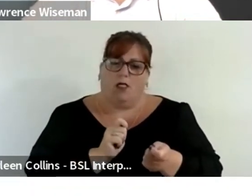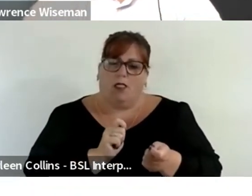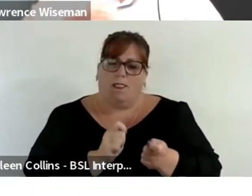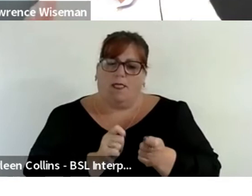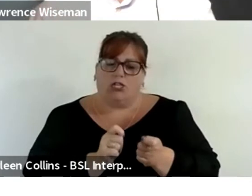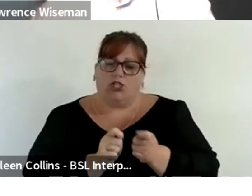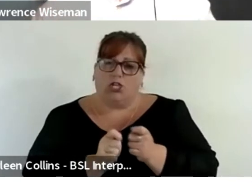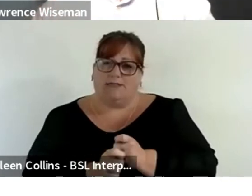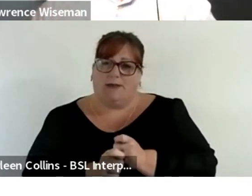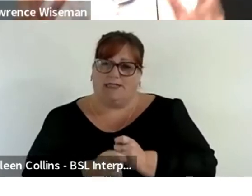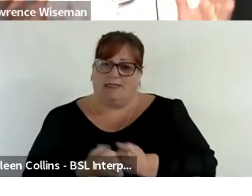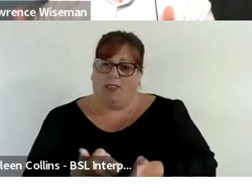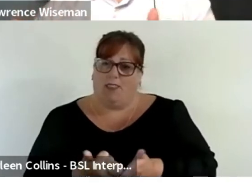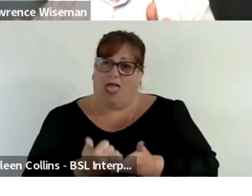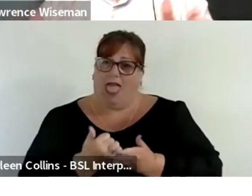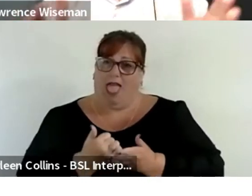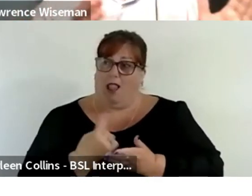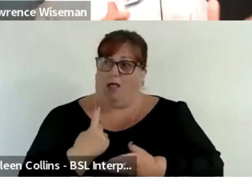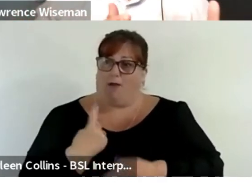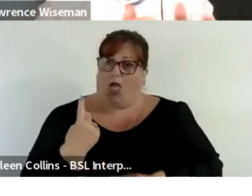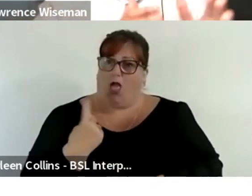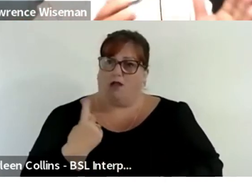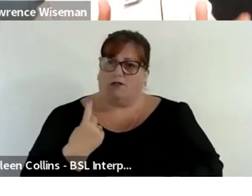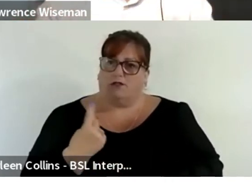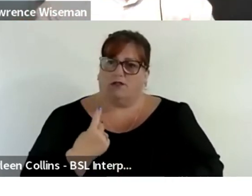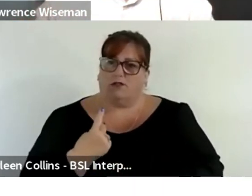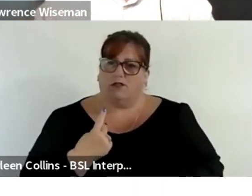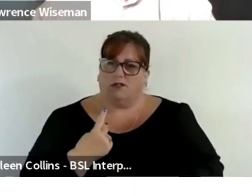centralised workplace adjustments, changing our desk, getting formal